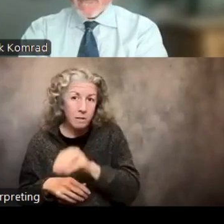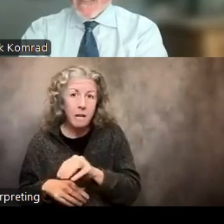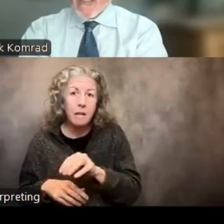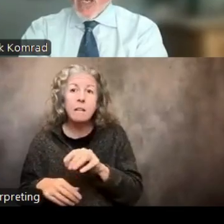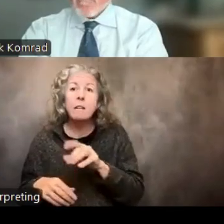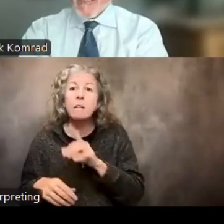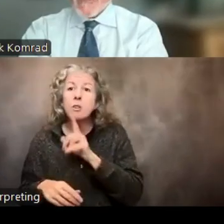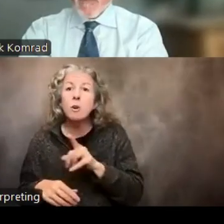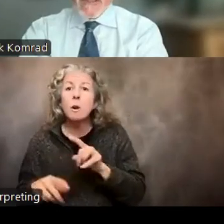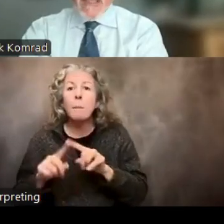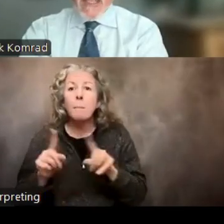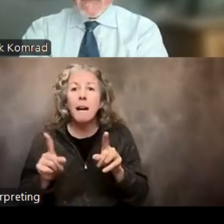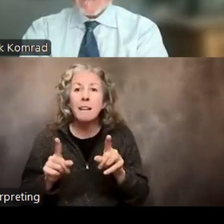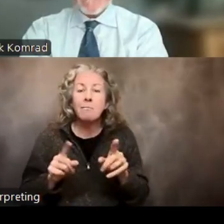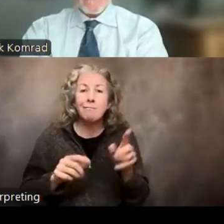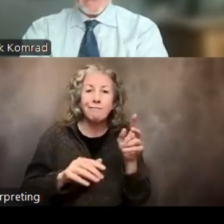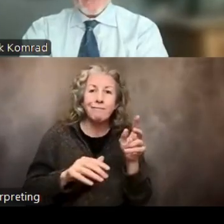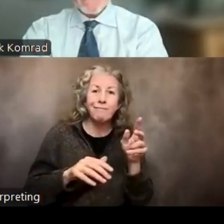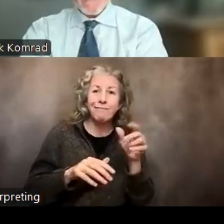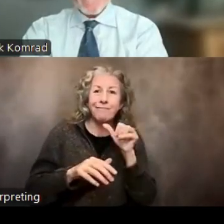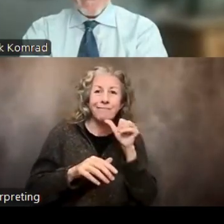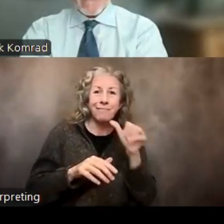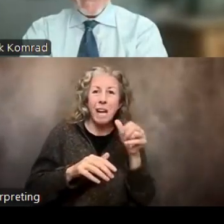making unpredictable assessments about the course of mental